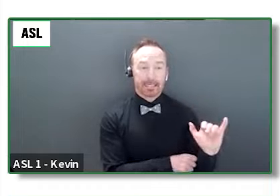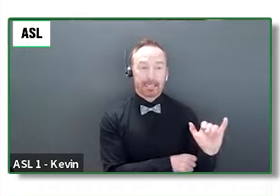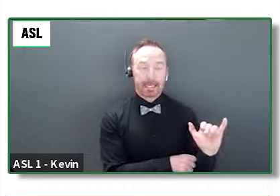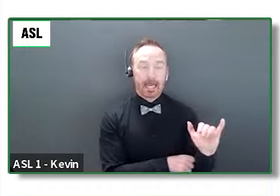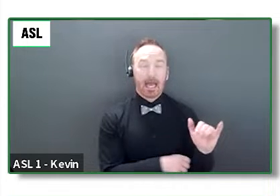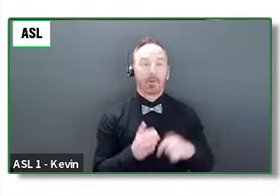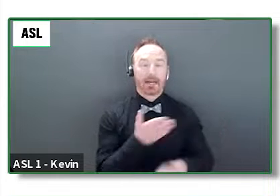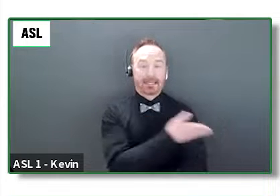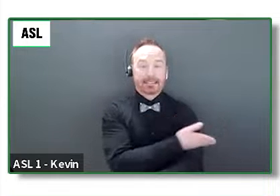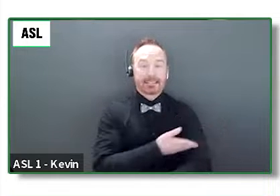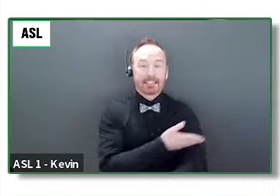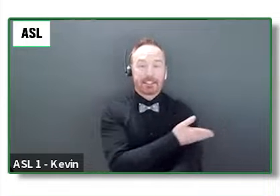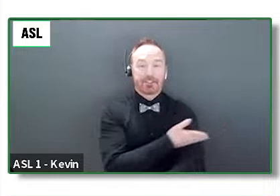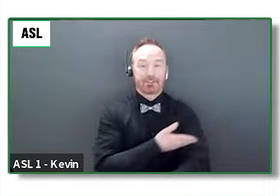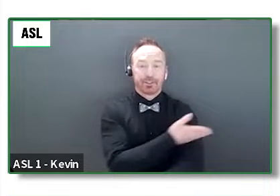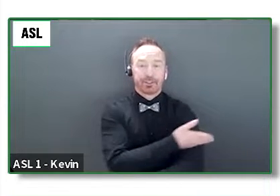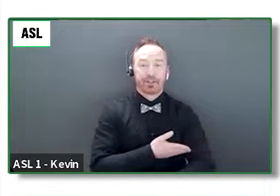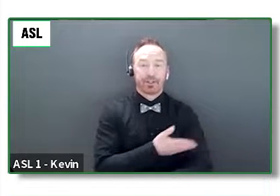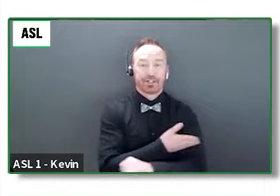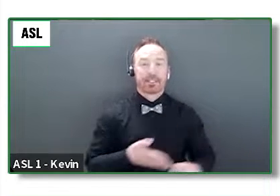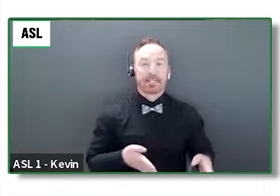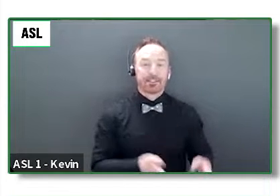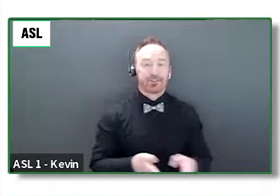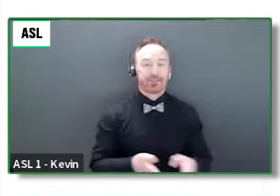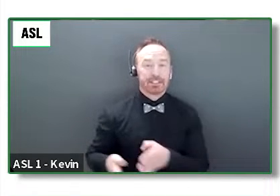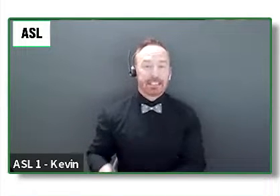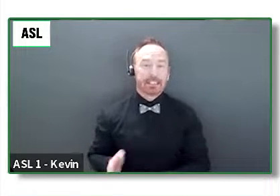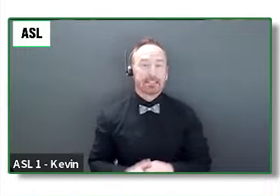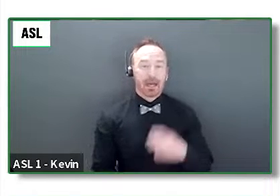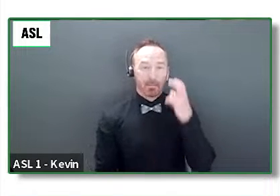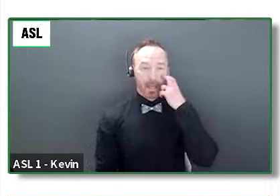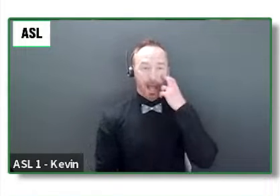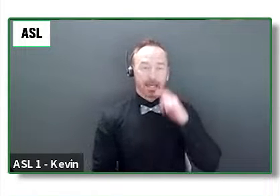also uh blind and have other disabilities.